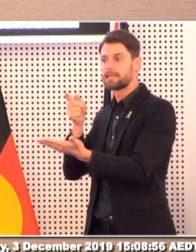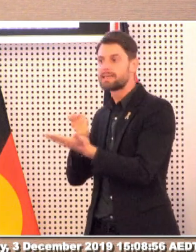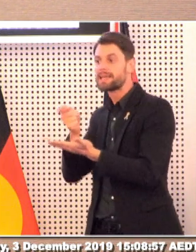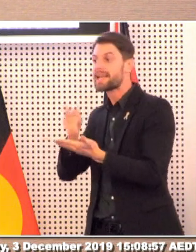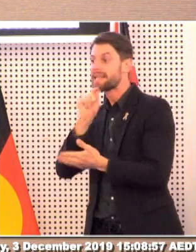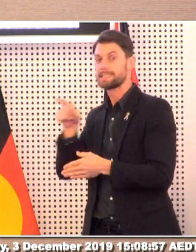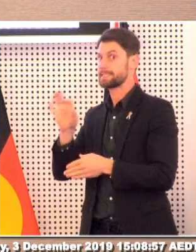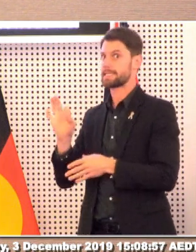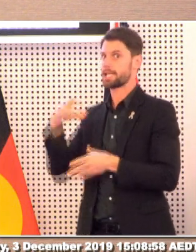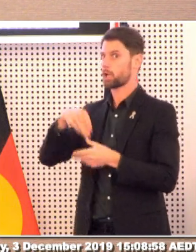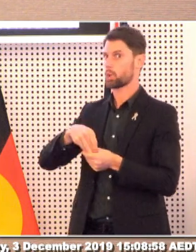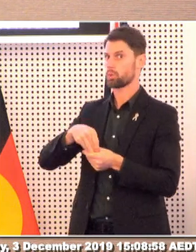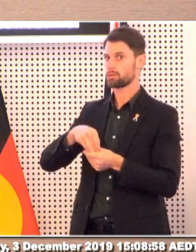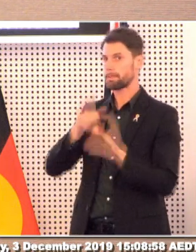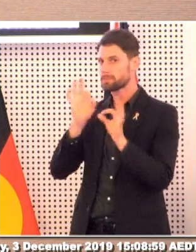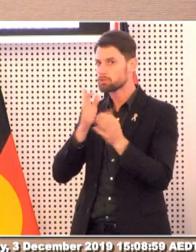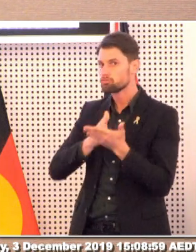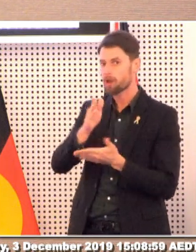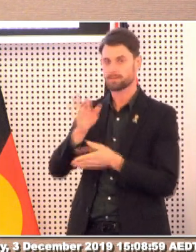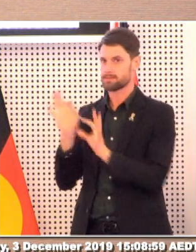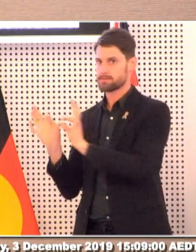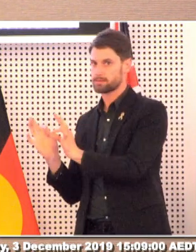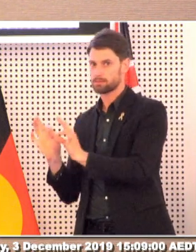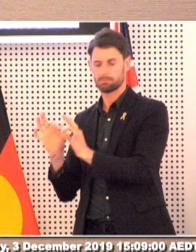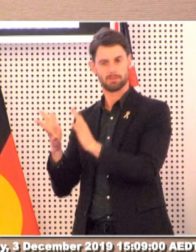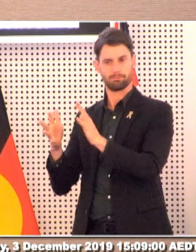So there’s issues about how is it going to be determined what kind of lease that you